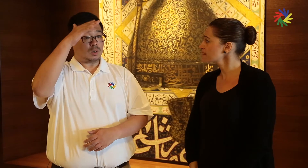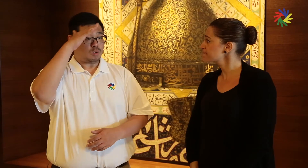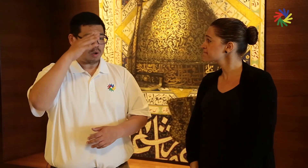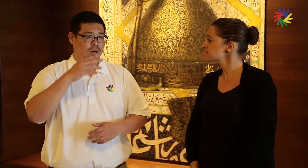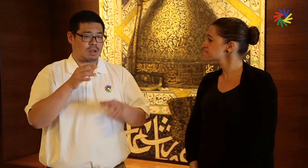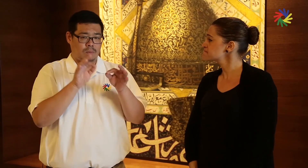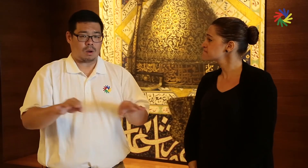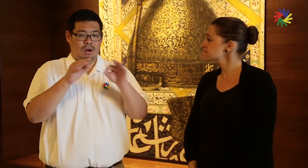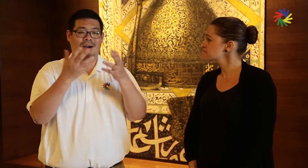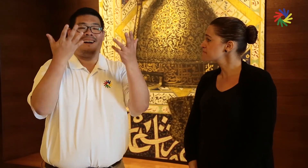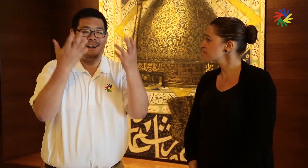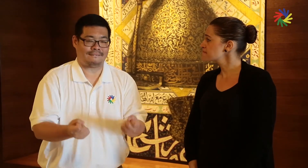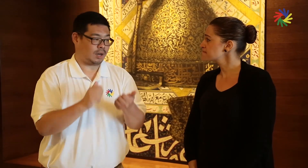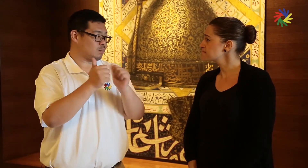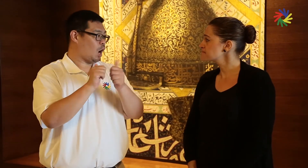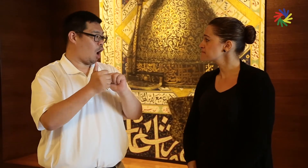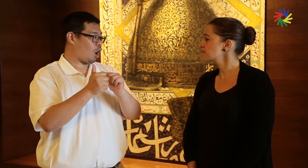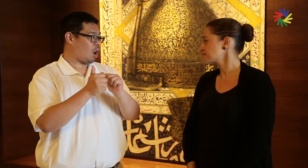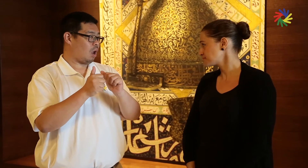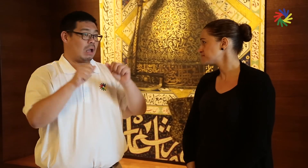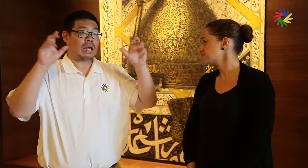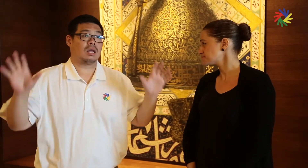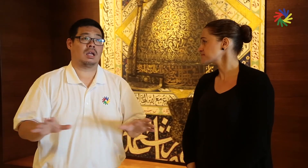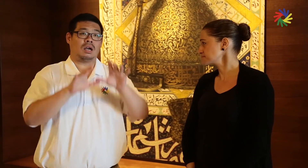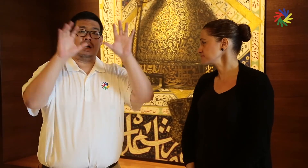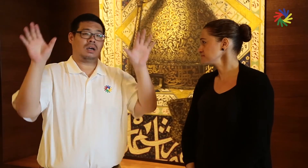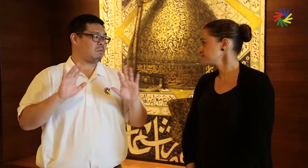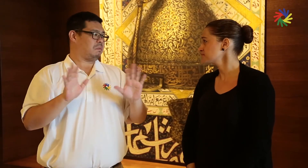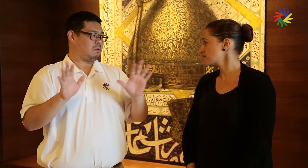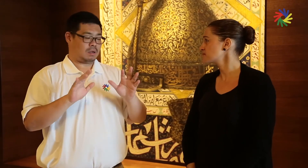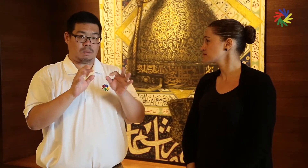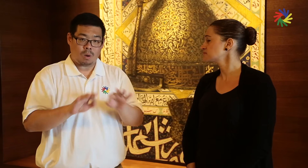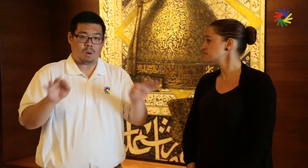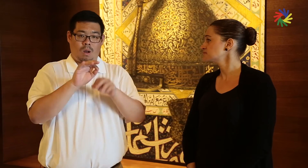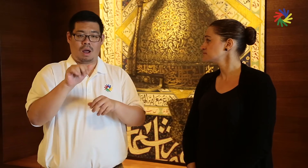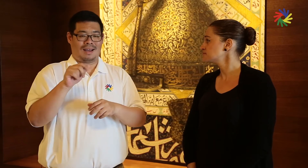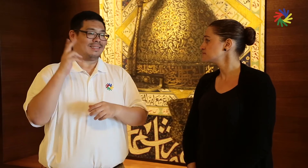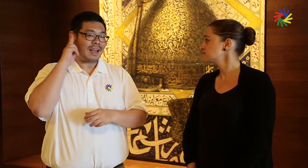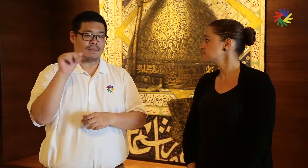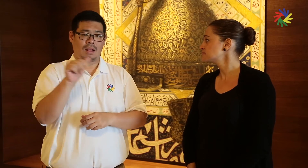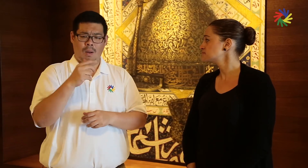My philosophy is sports first- and keep costs down.